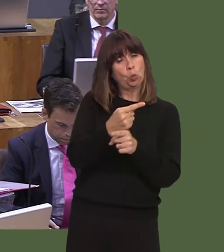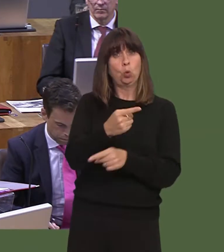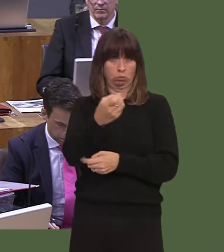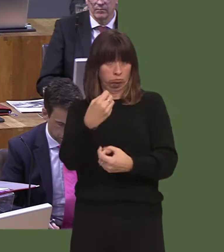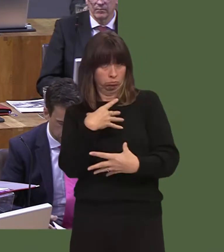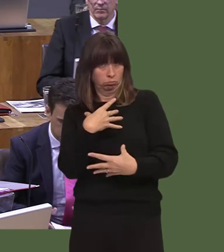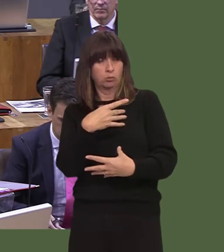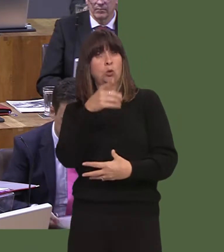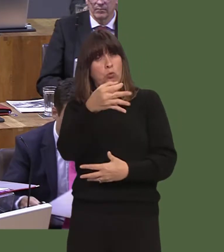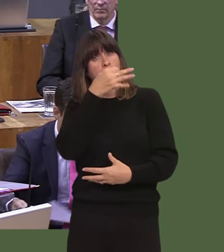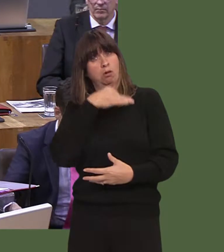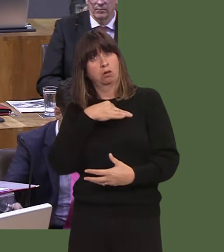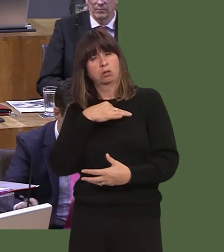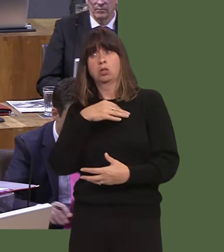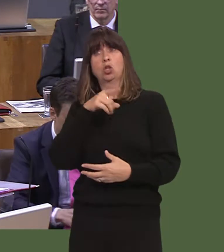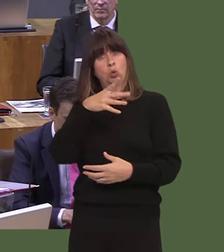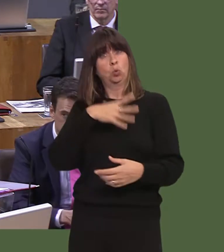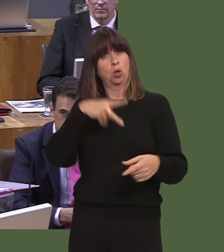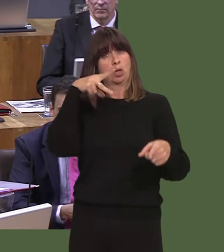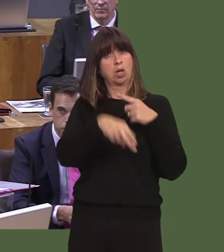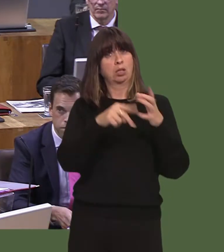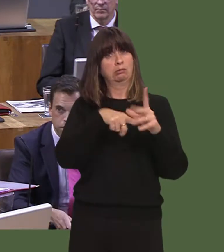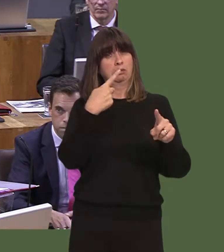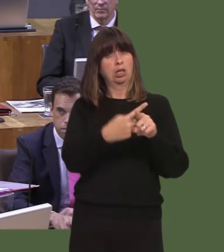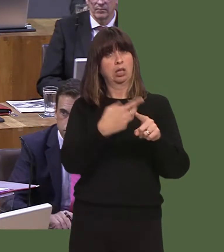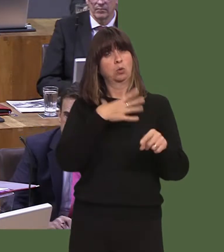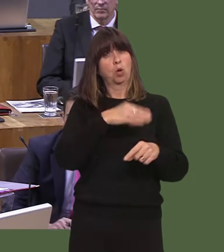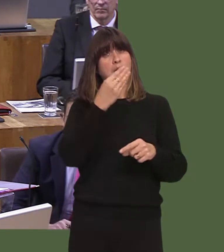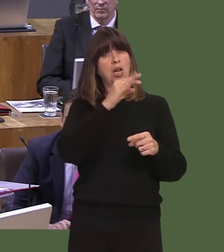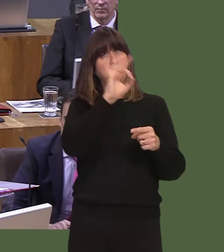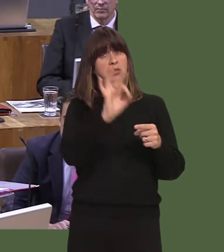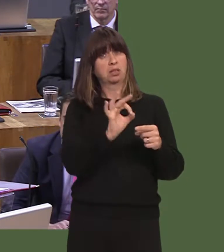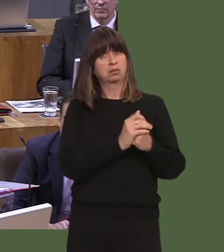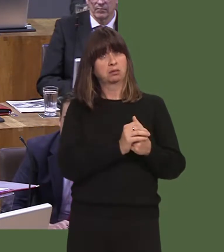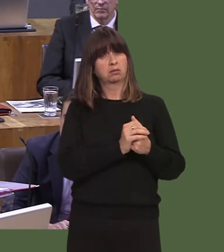He has said, I understand, that he wishes to cut taxesó9p in terms of income tax, getting